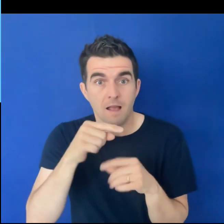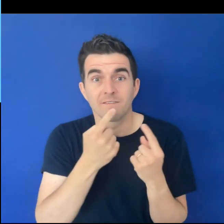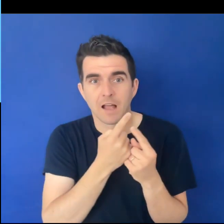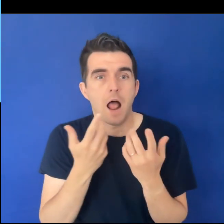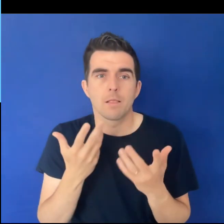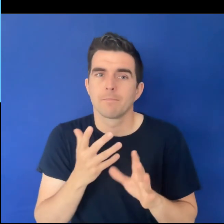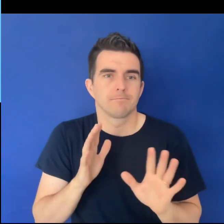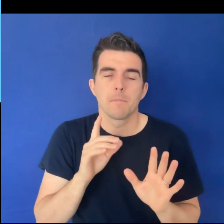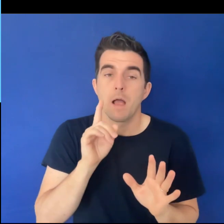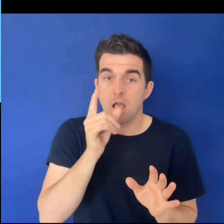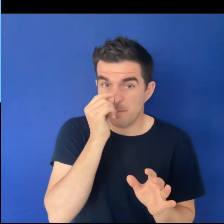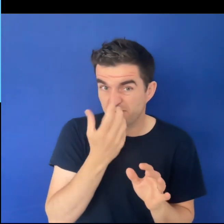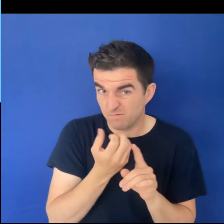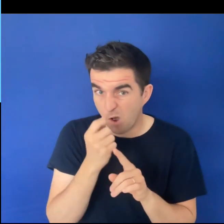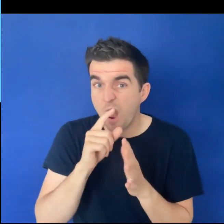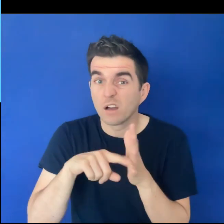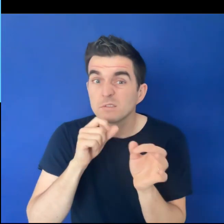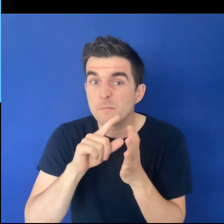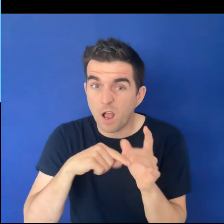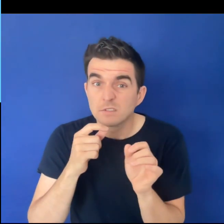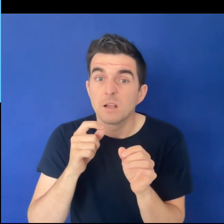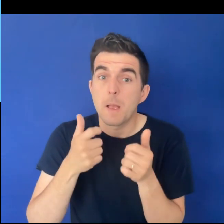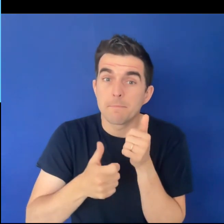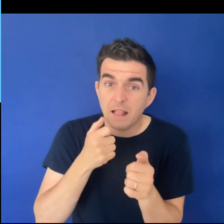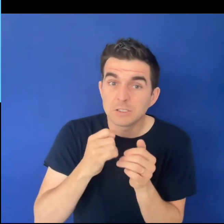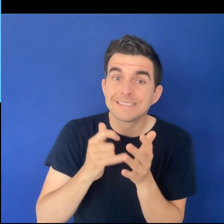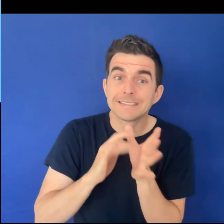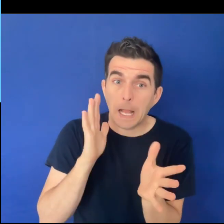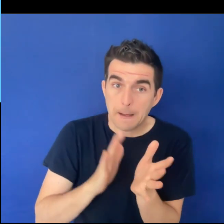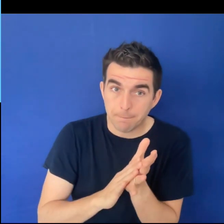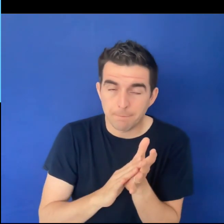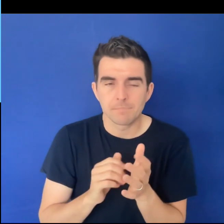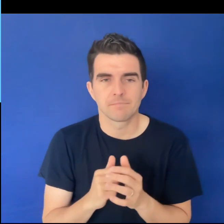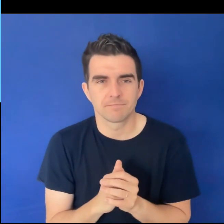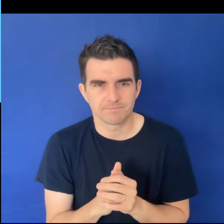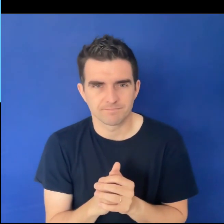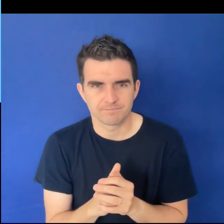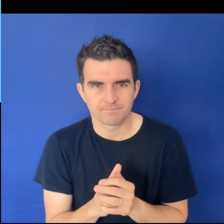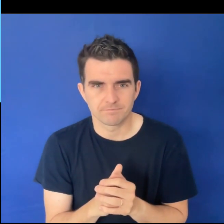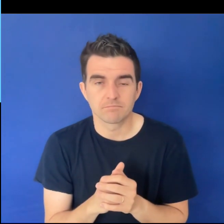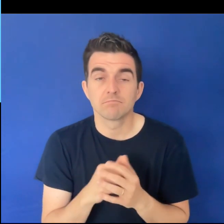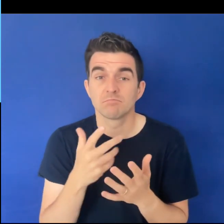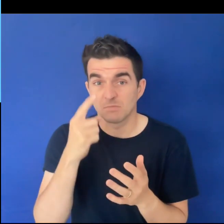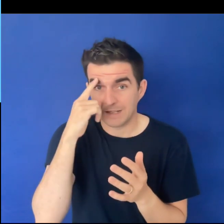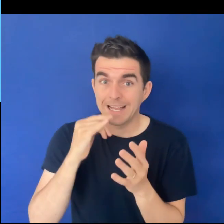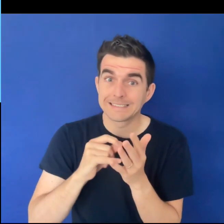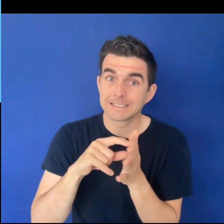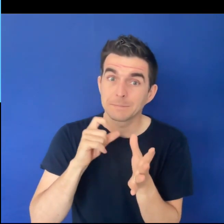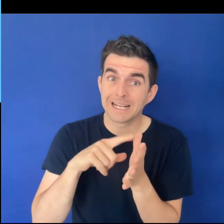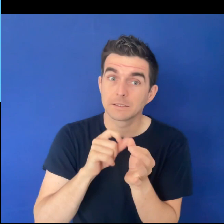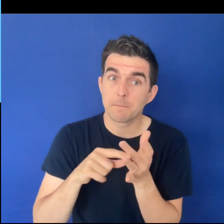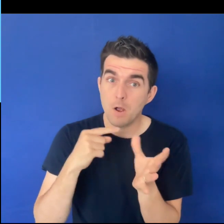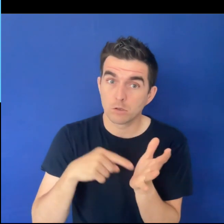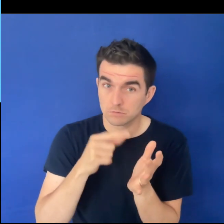can be found on Xbox, PlayStation, and Steam. If you think that Space Boat could benefit from further improvement,